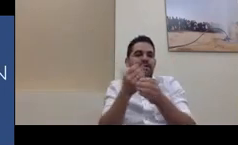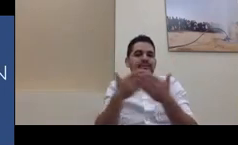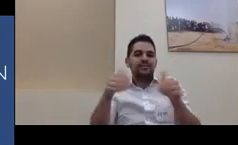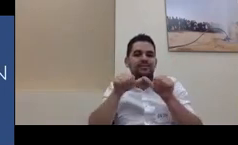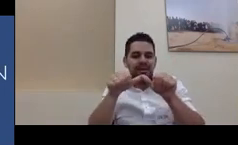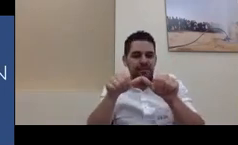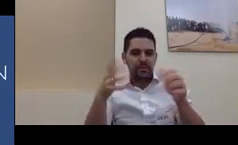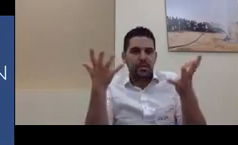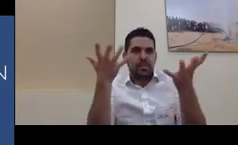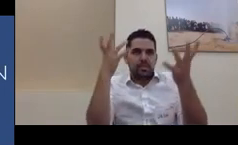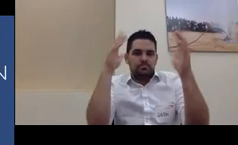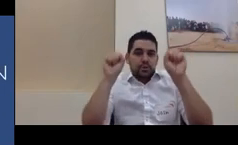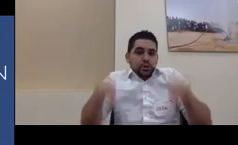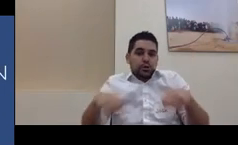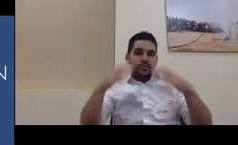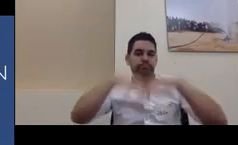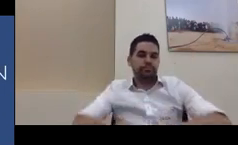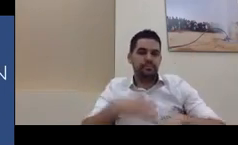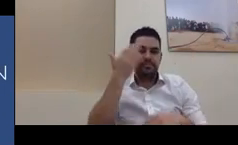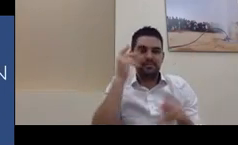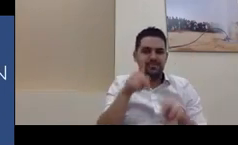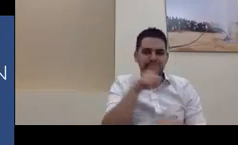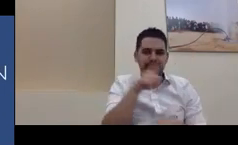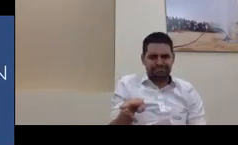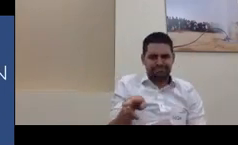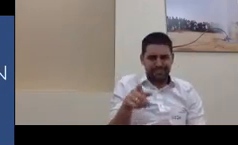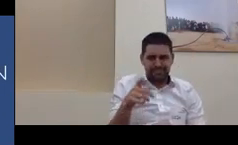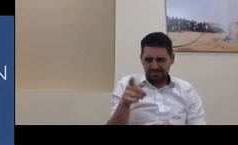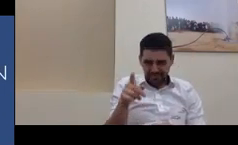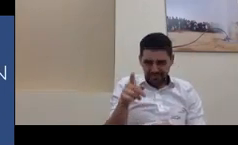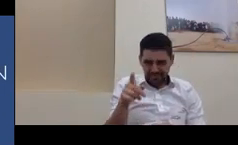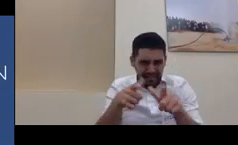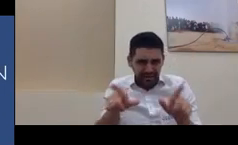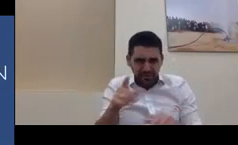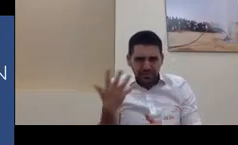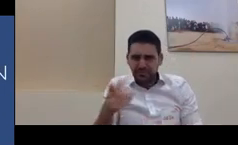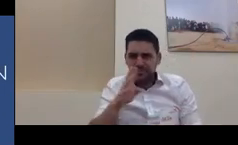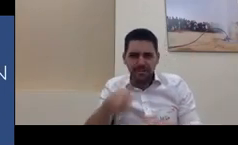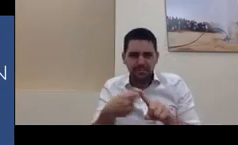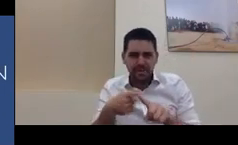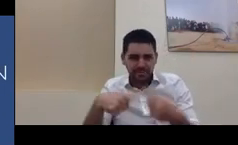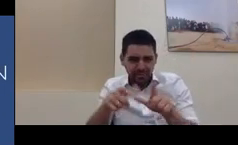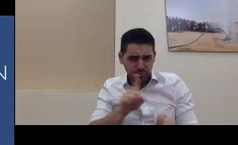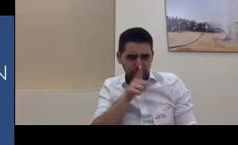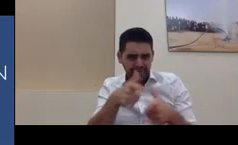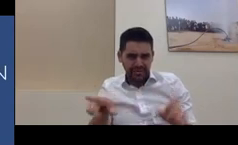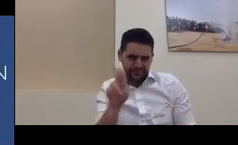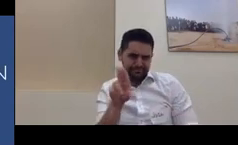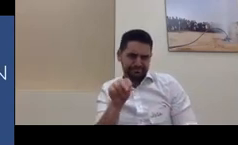or any other levels, try to make things sustainable. It could fall apart because people will look at that and say, "Sign language, what are you talking about?